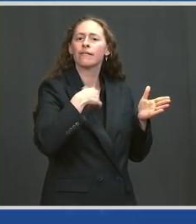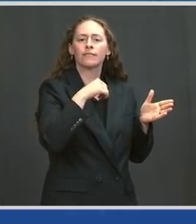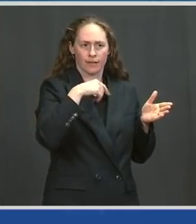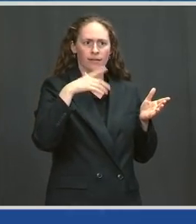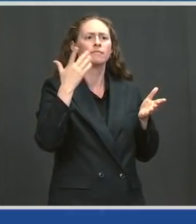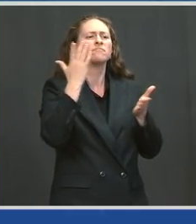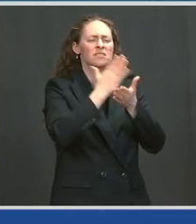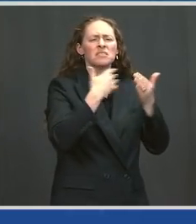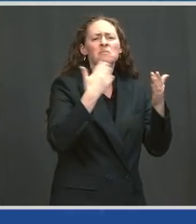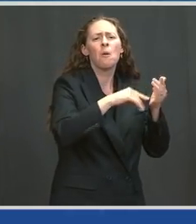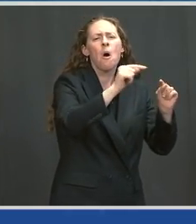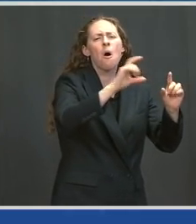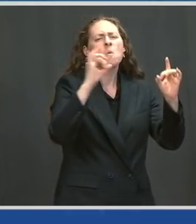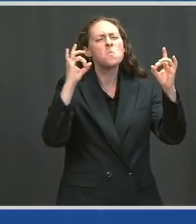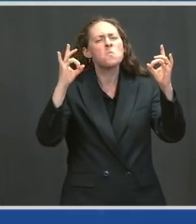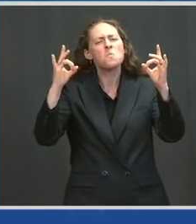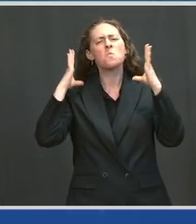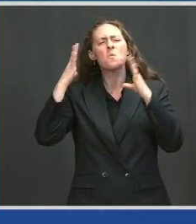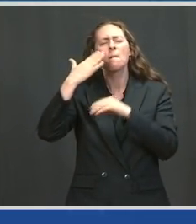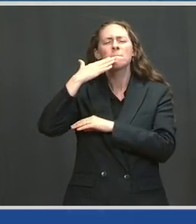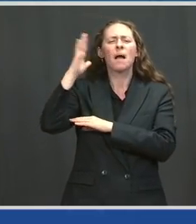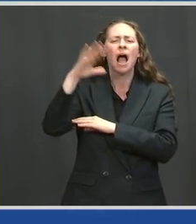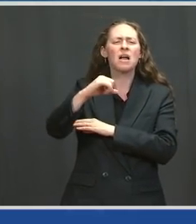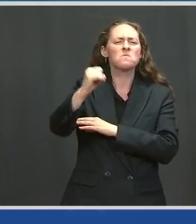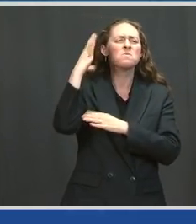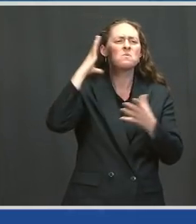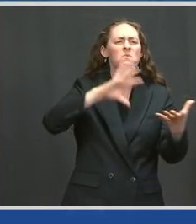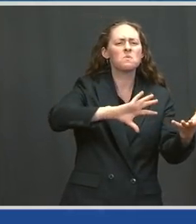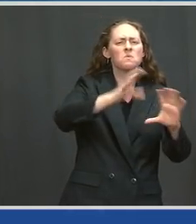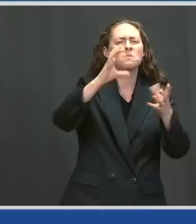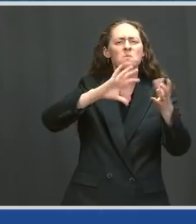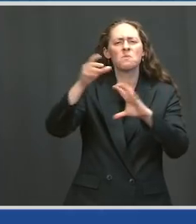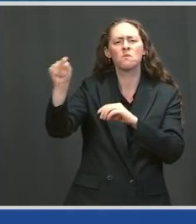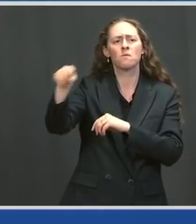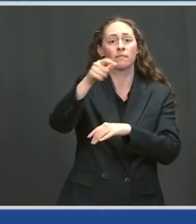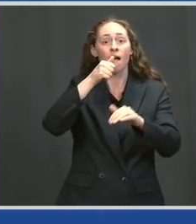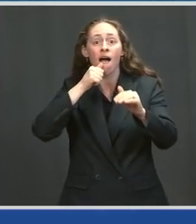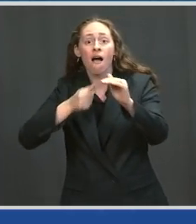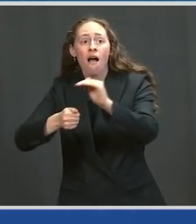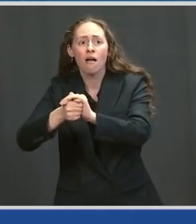so grievous they can't be buried no matter how hard people try.